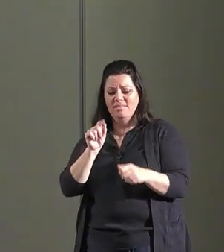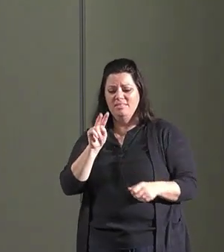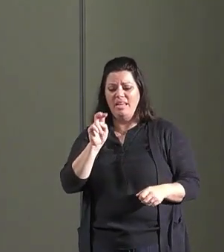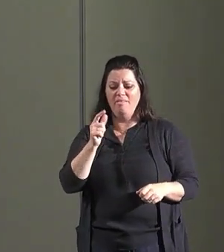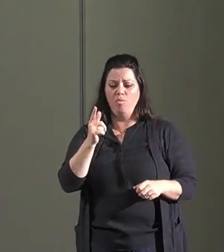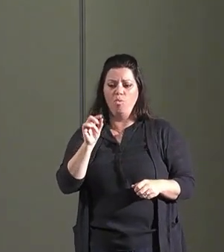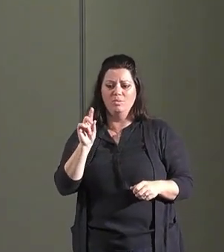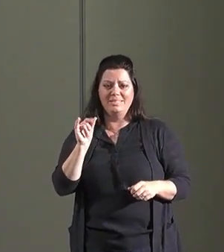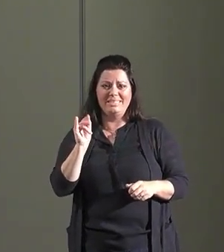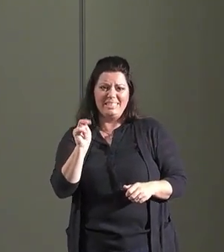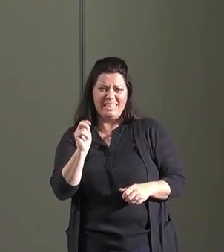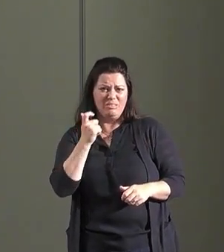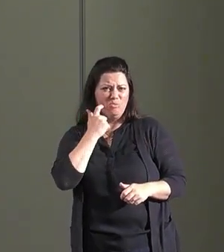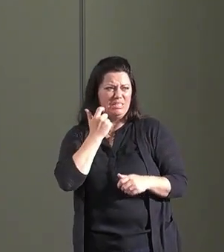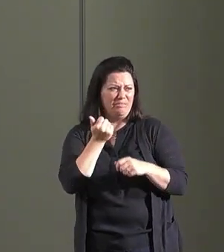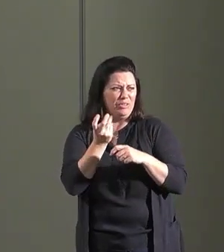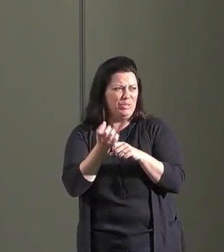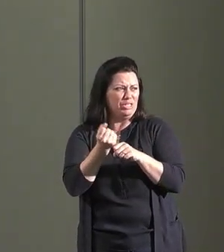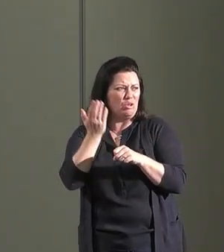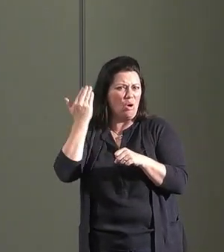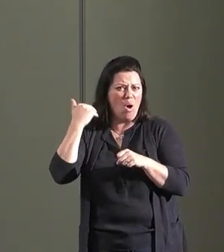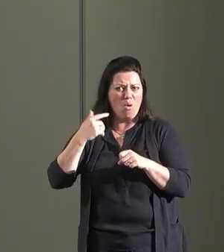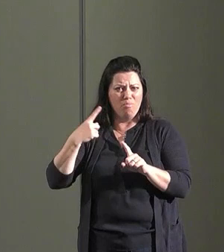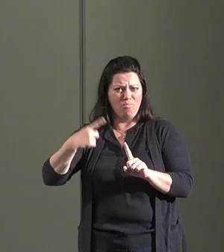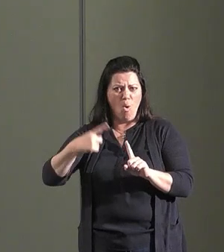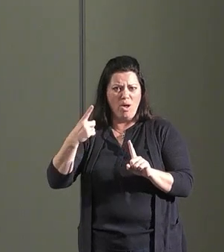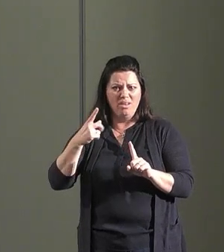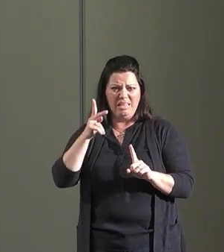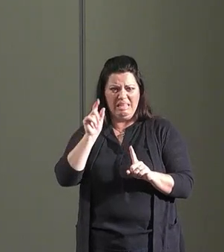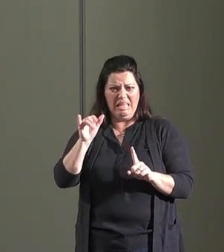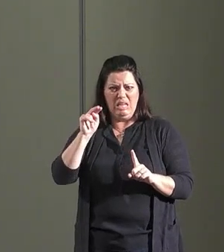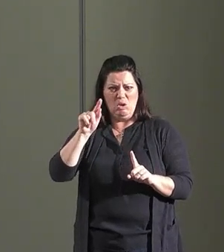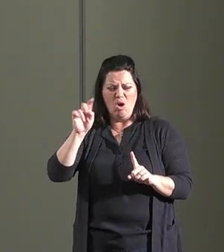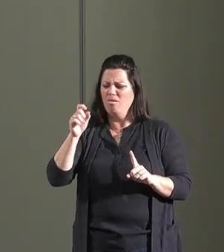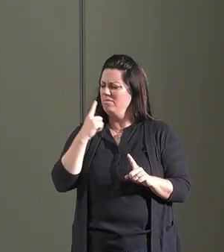the point a few years ago here as part of the keynote here or San Diego. It was in San Diego.